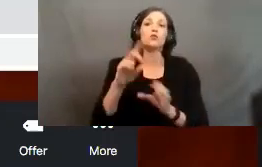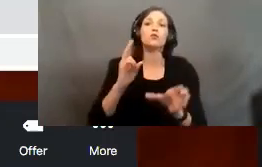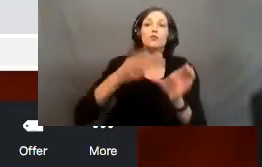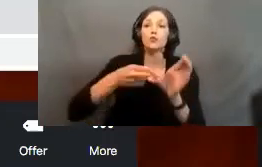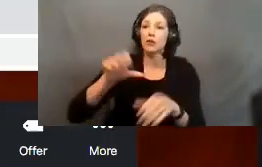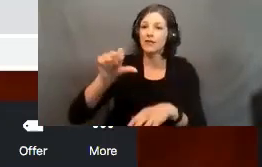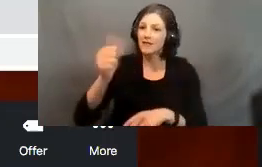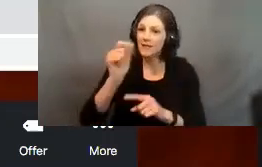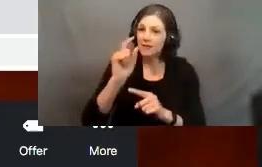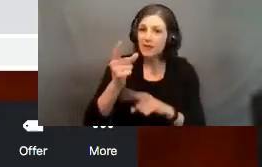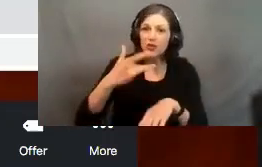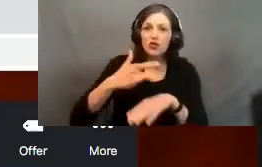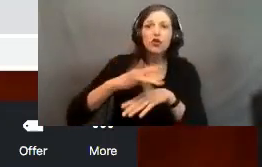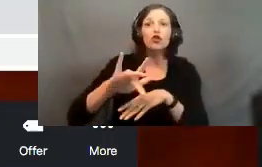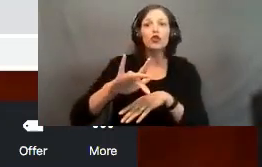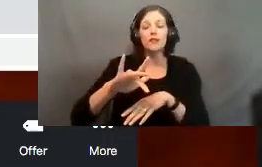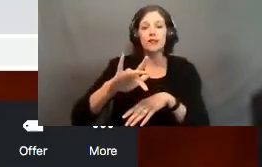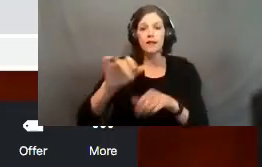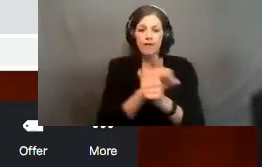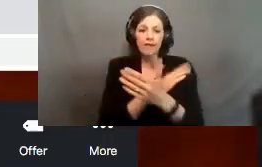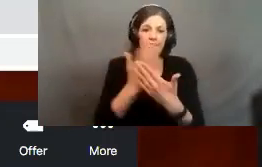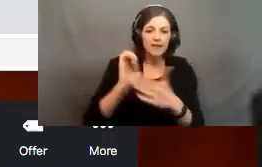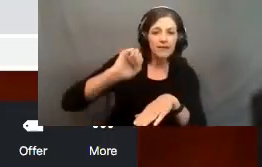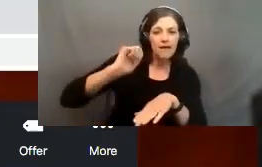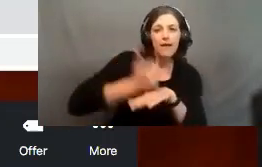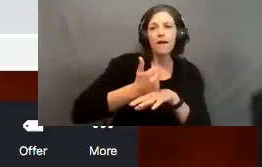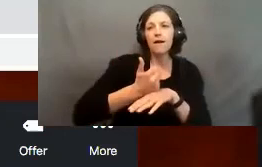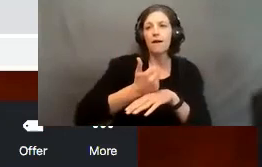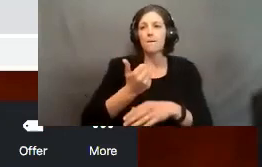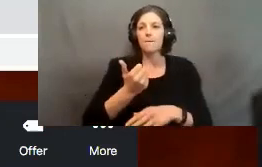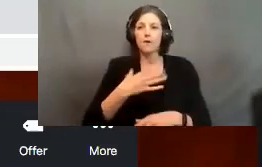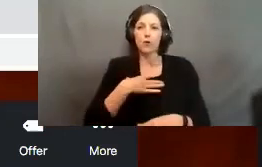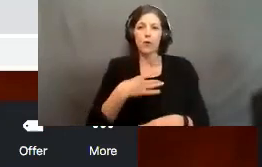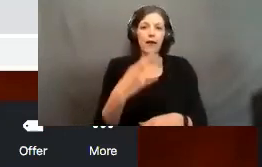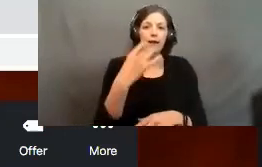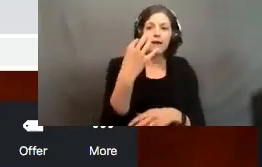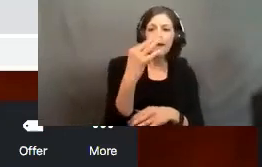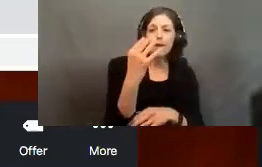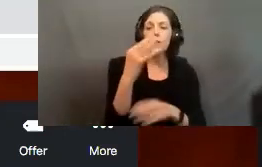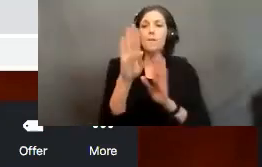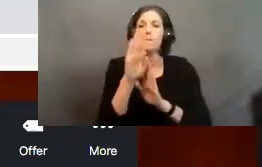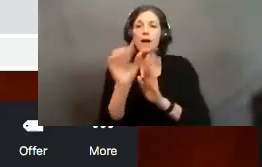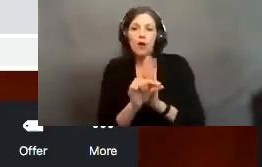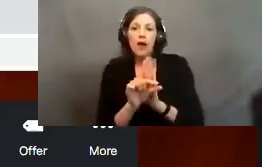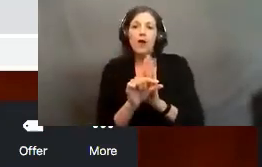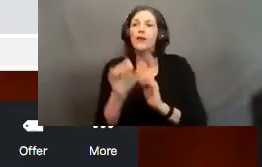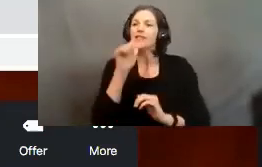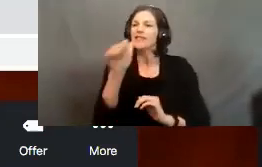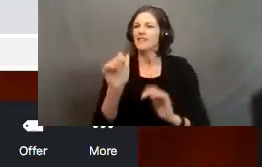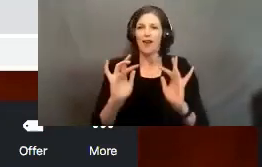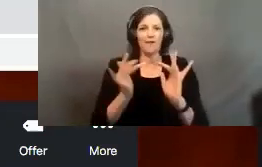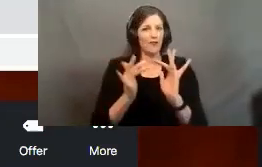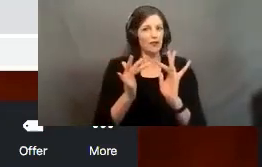12:37:31 . Make sure your camera and backdrop are looking, 12:37:36 no virtual backdrop, so station yourself